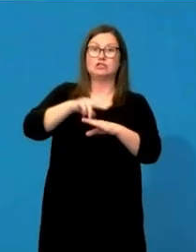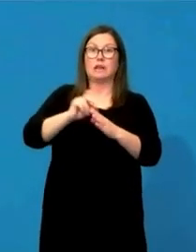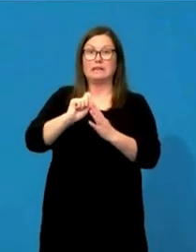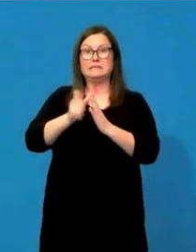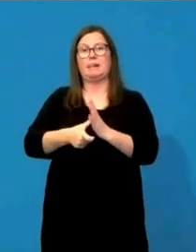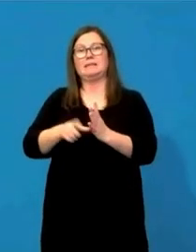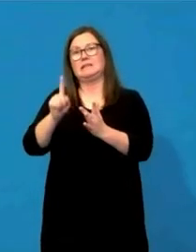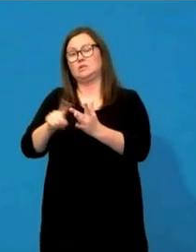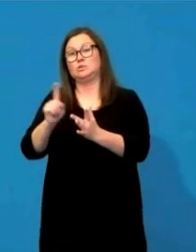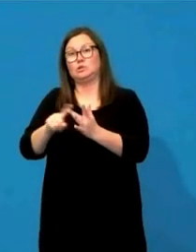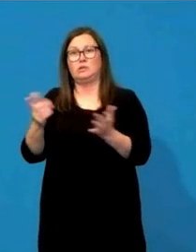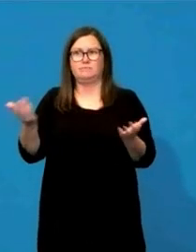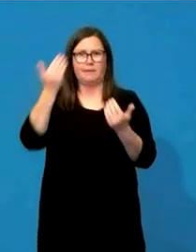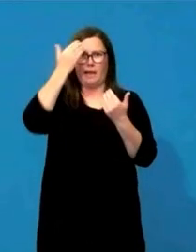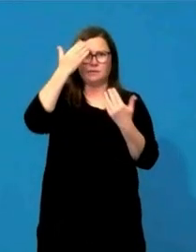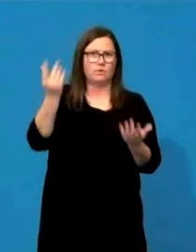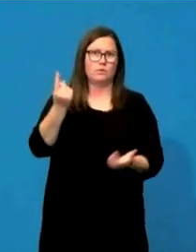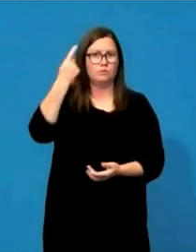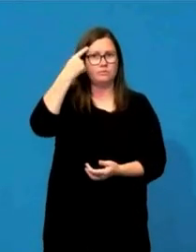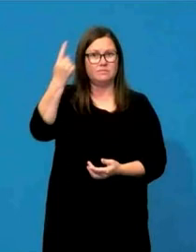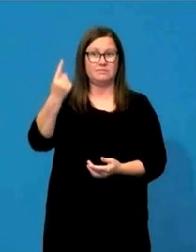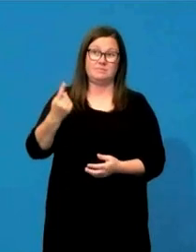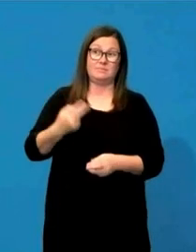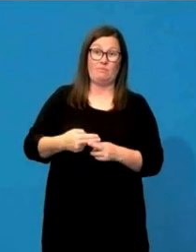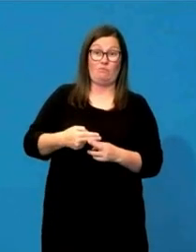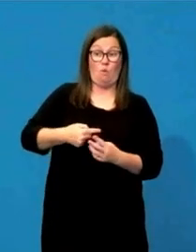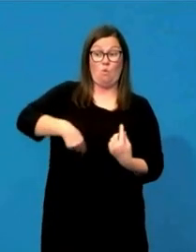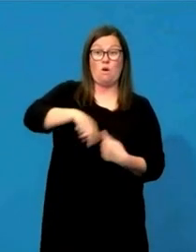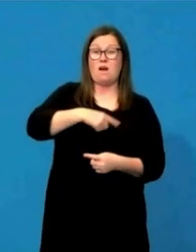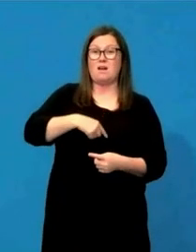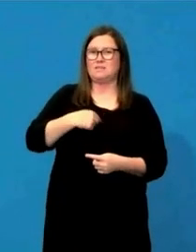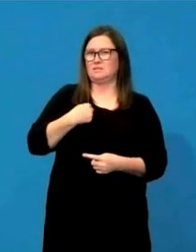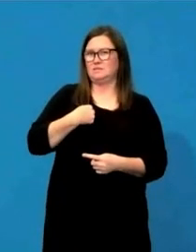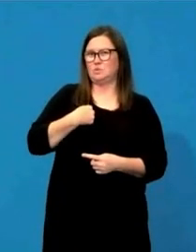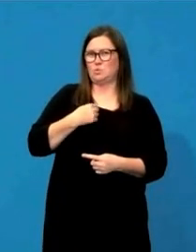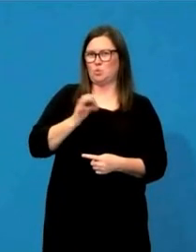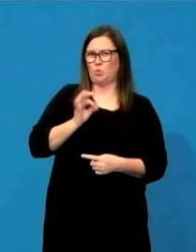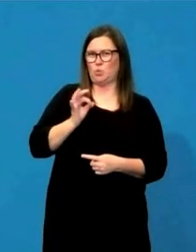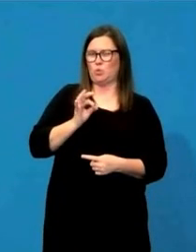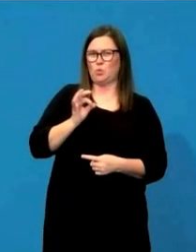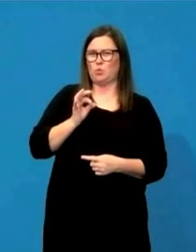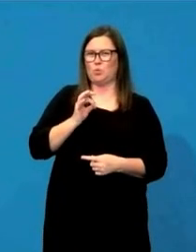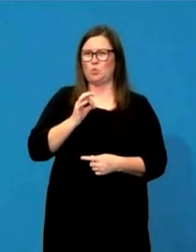knows. I wouldn't have put people with a disability under an insurance scheme.